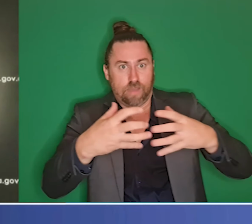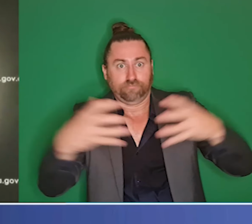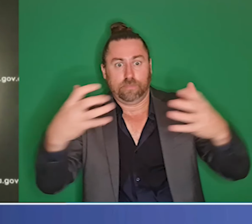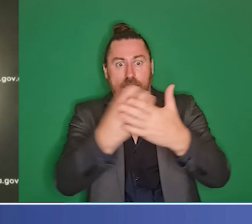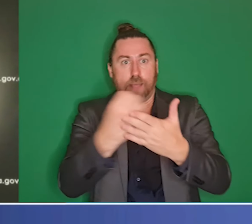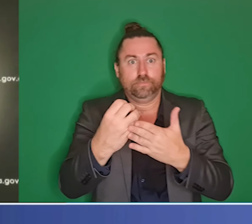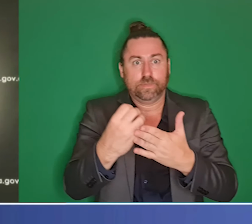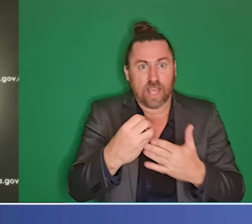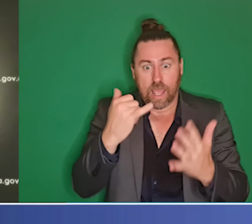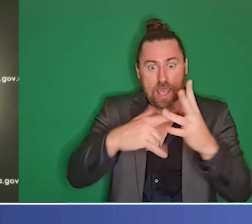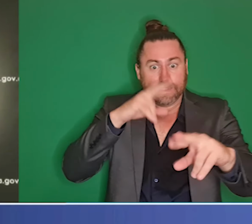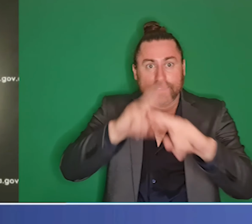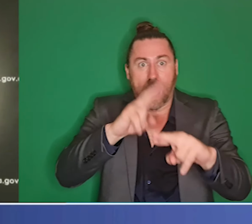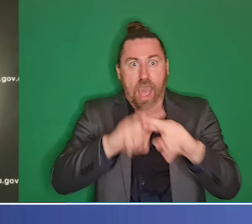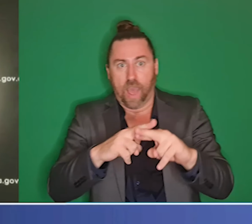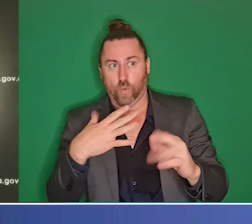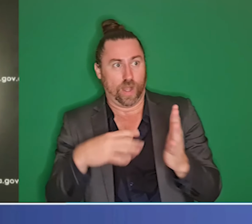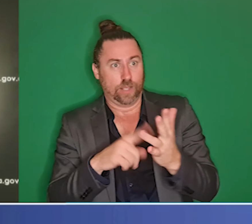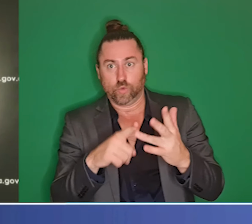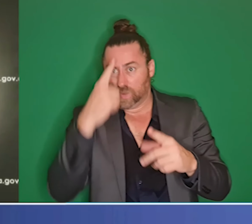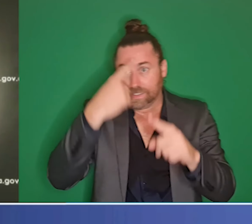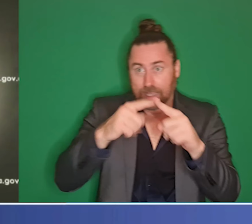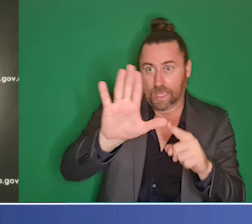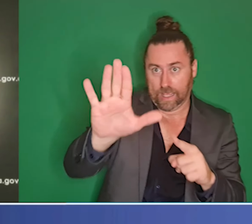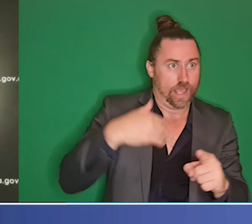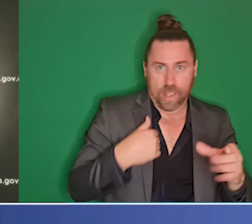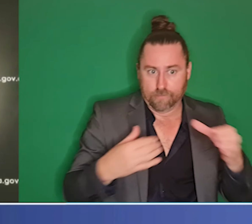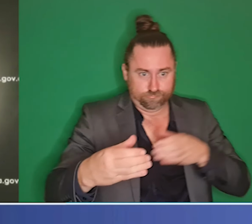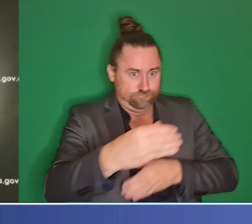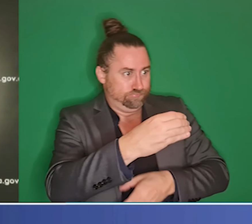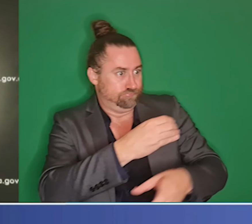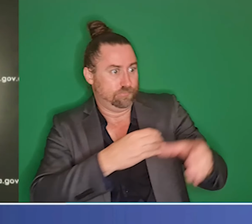that we're well-prepared, that it's difficult, but we will get through it.